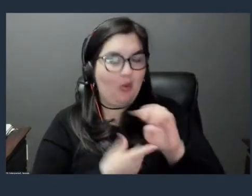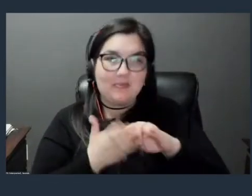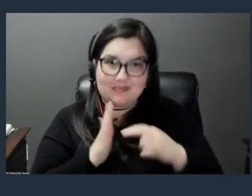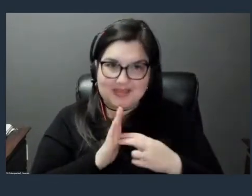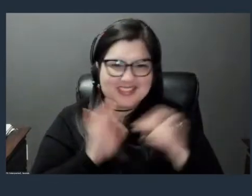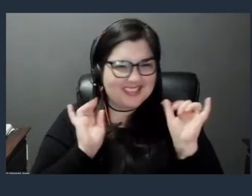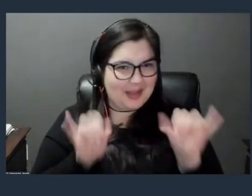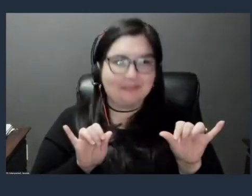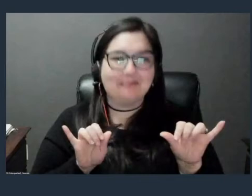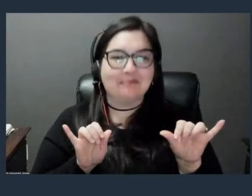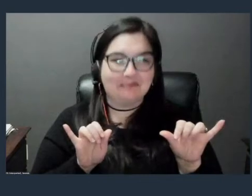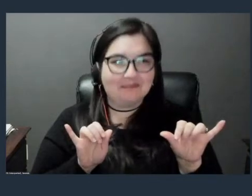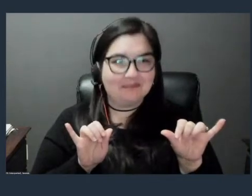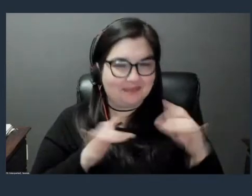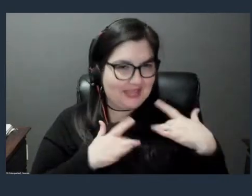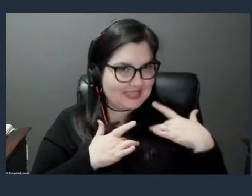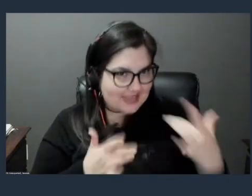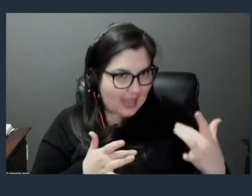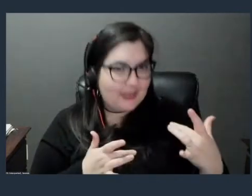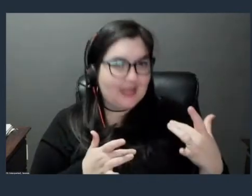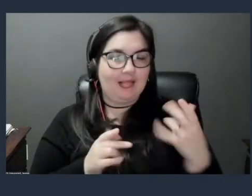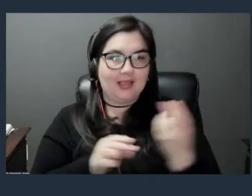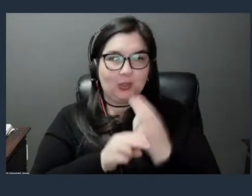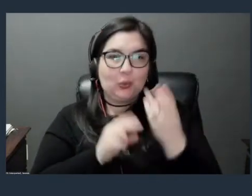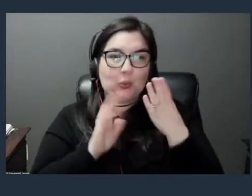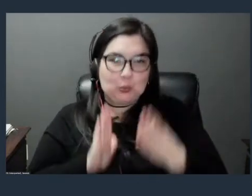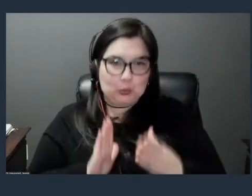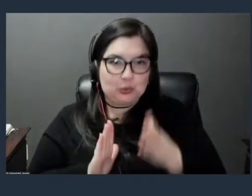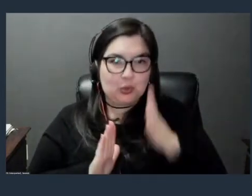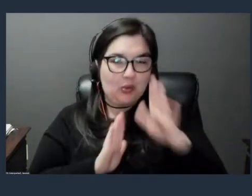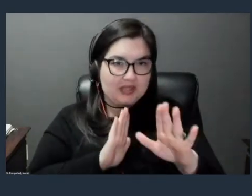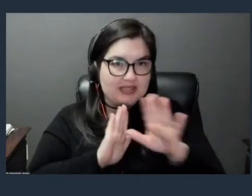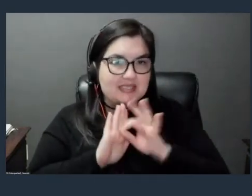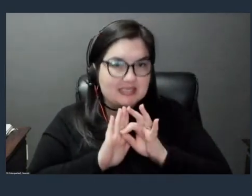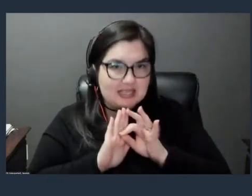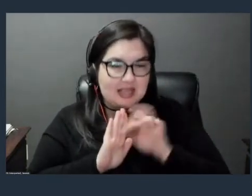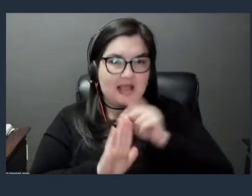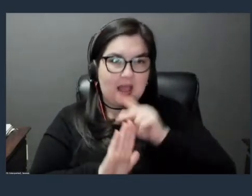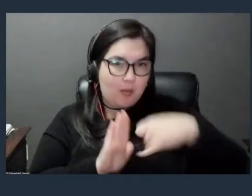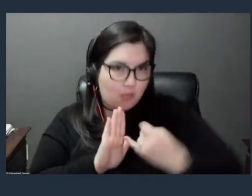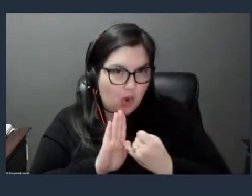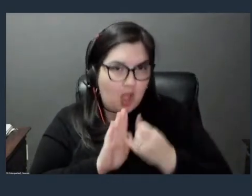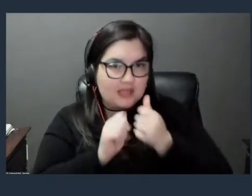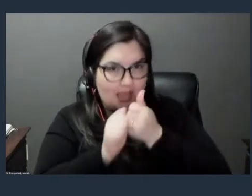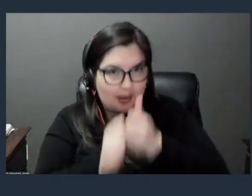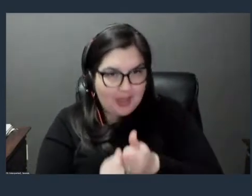Typically your user will select a project based role on their way into AWS.